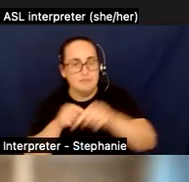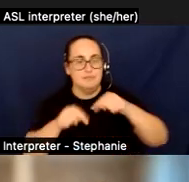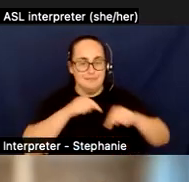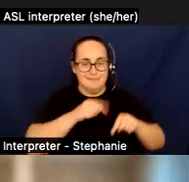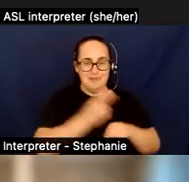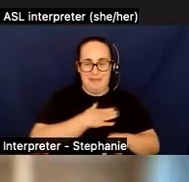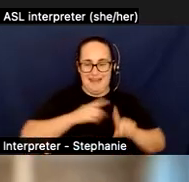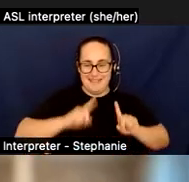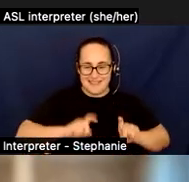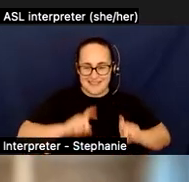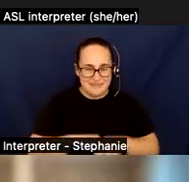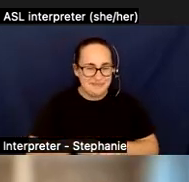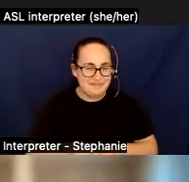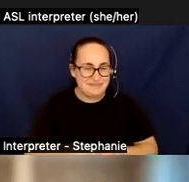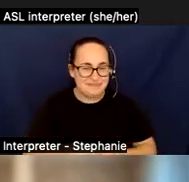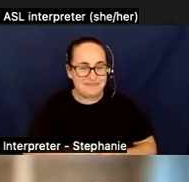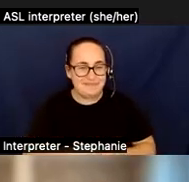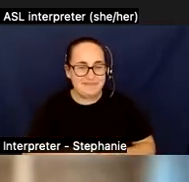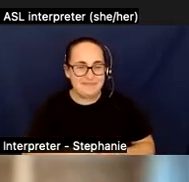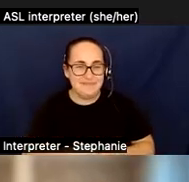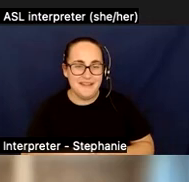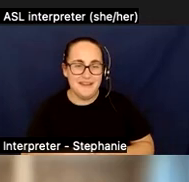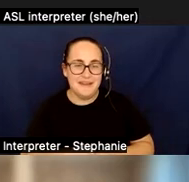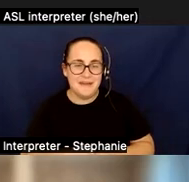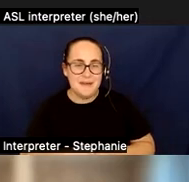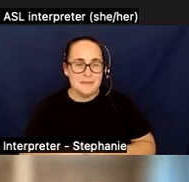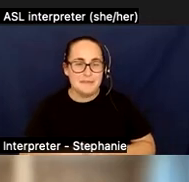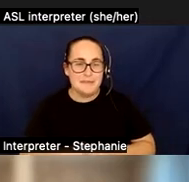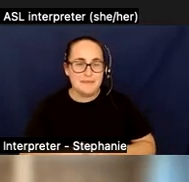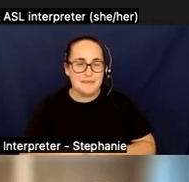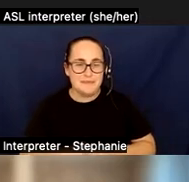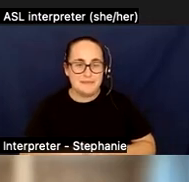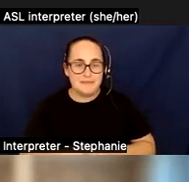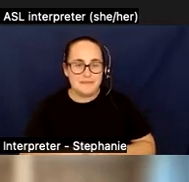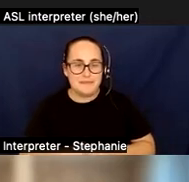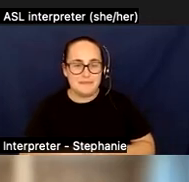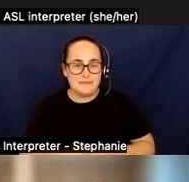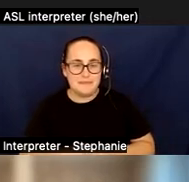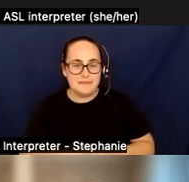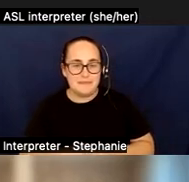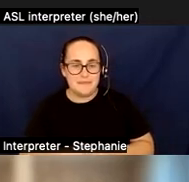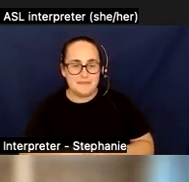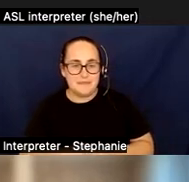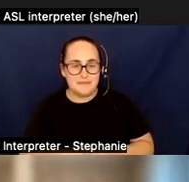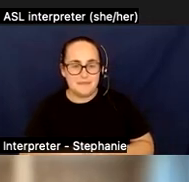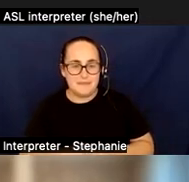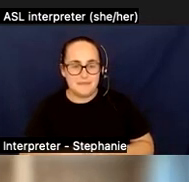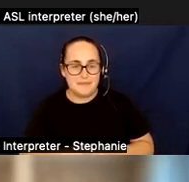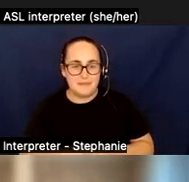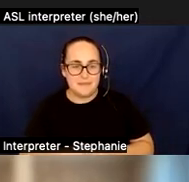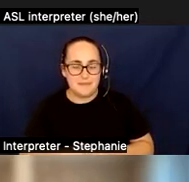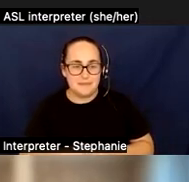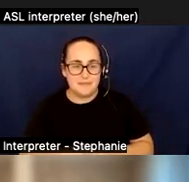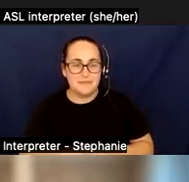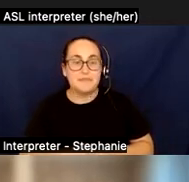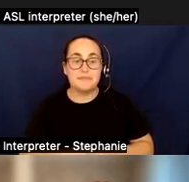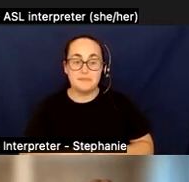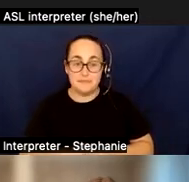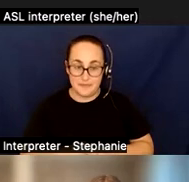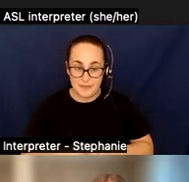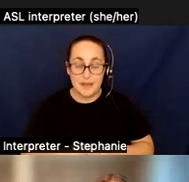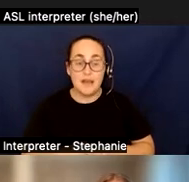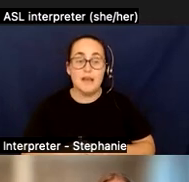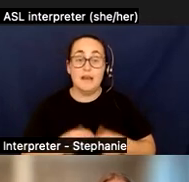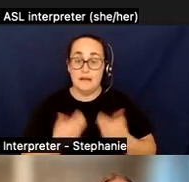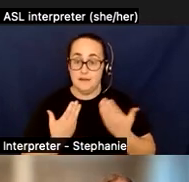the home page and just open this application. So once you're looking at the application,